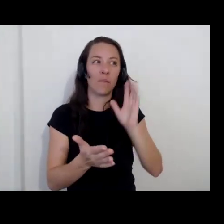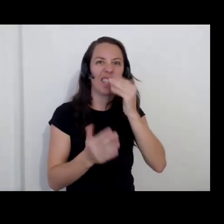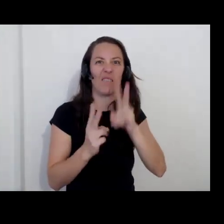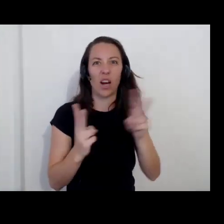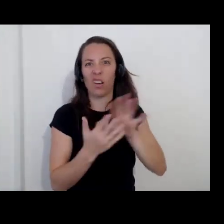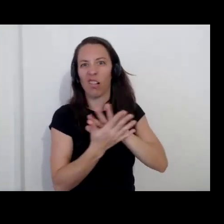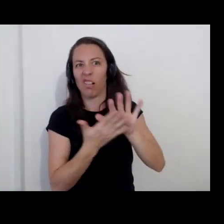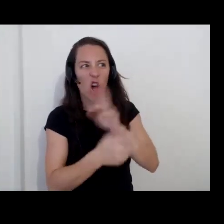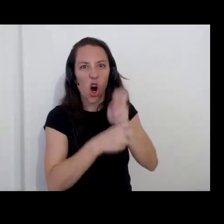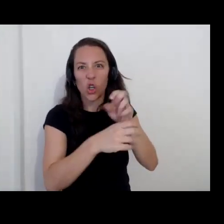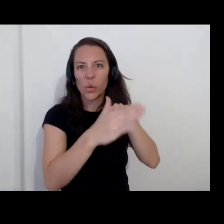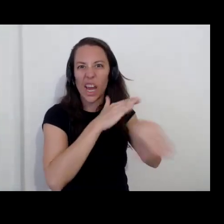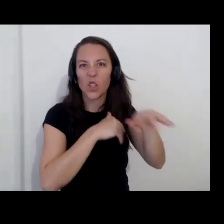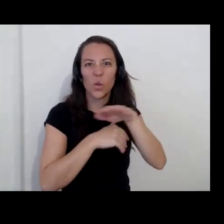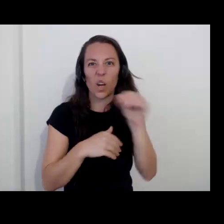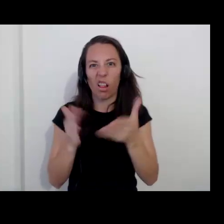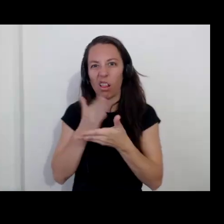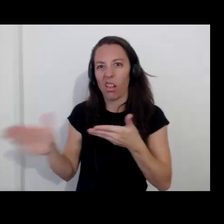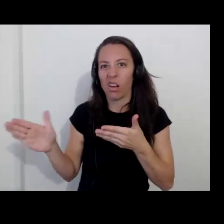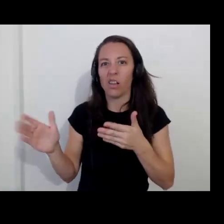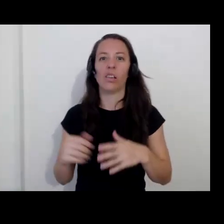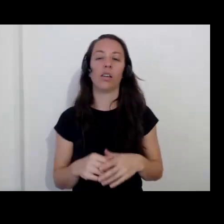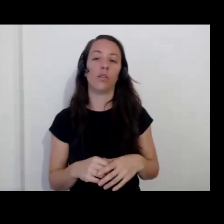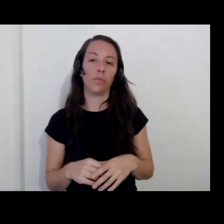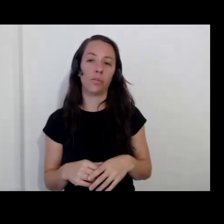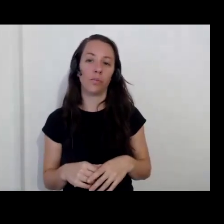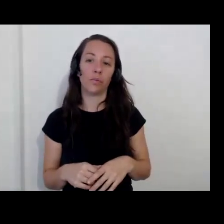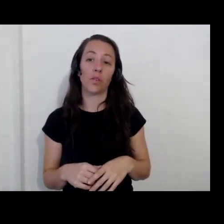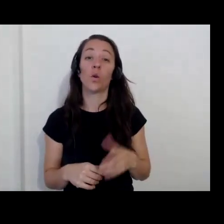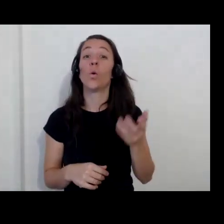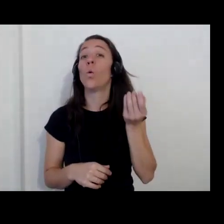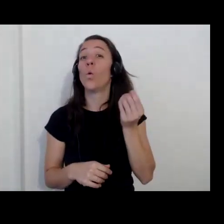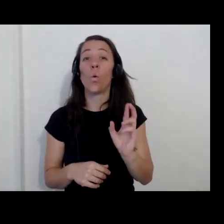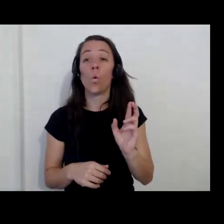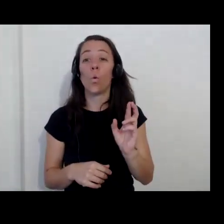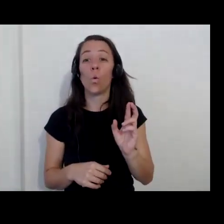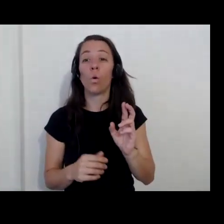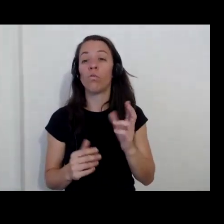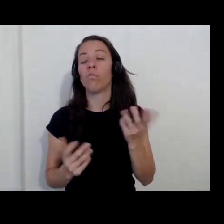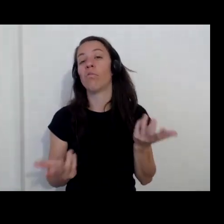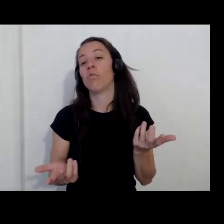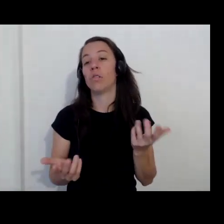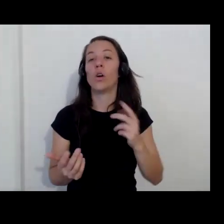Many people also perceive a career in the creative industries as well as roles limited to say screen writing,